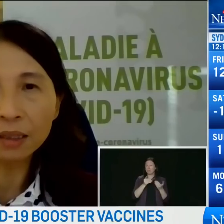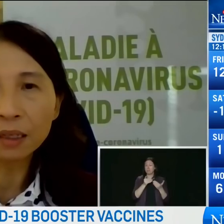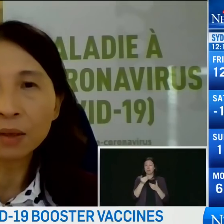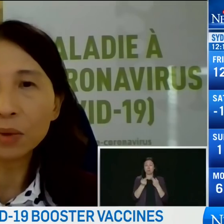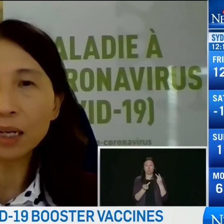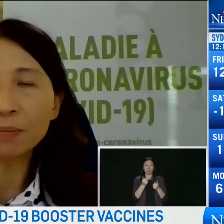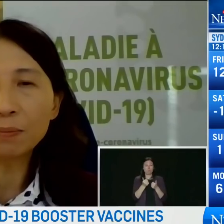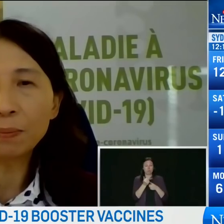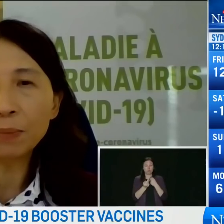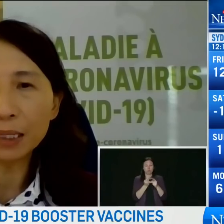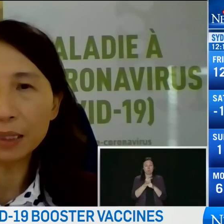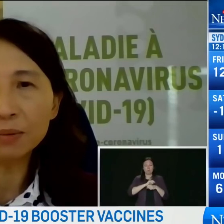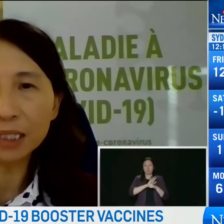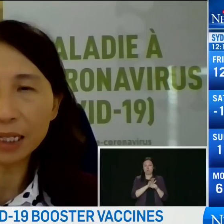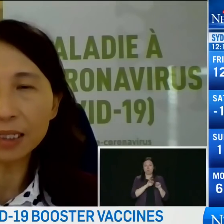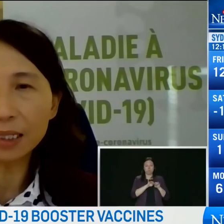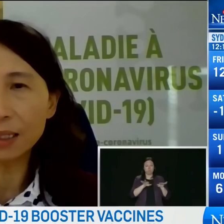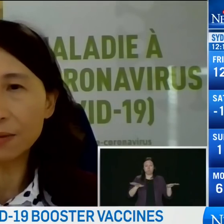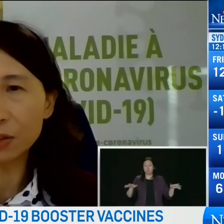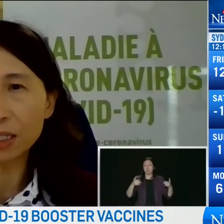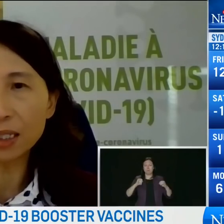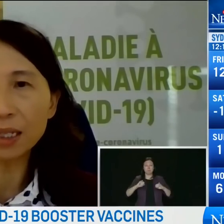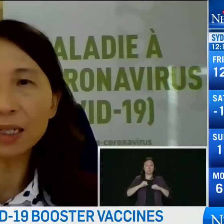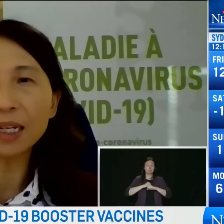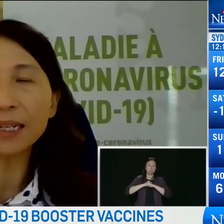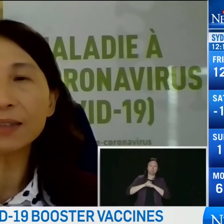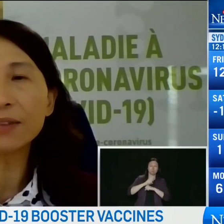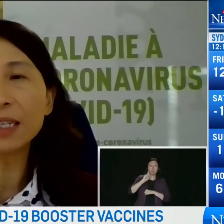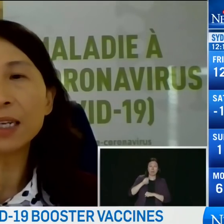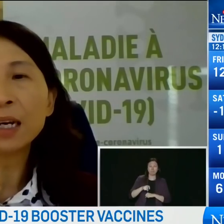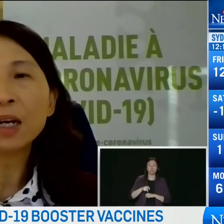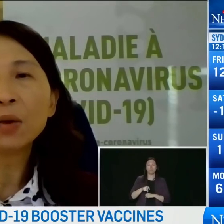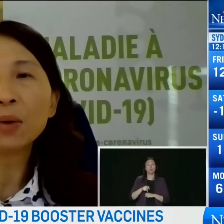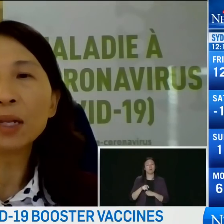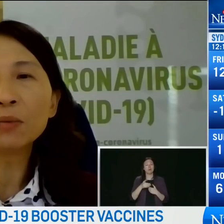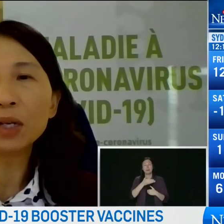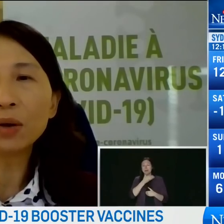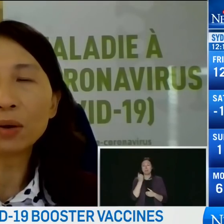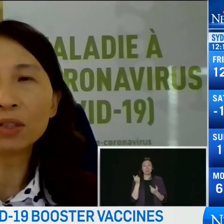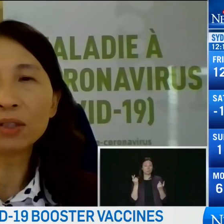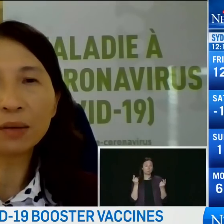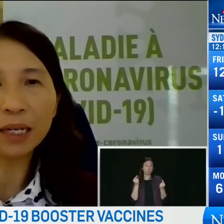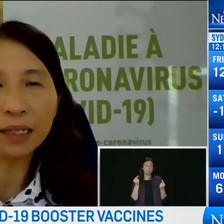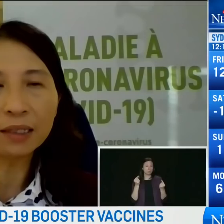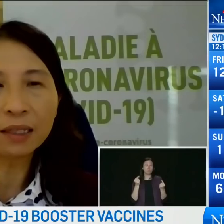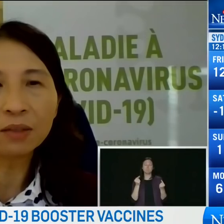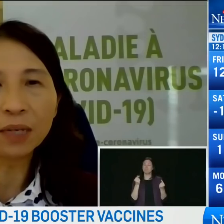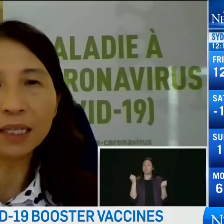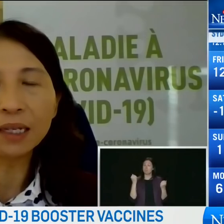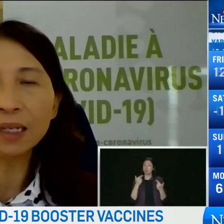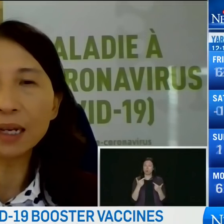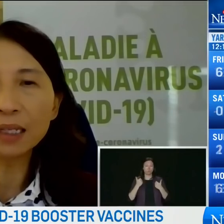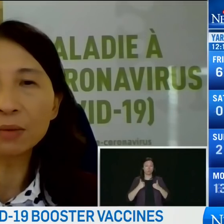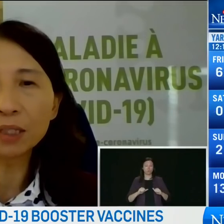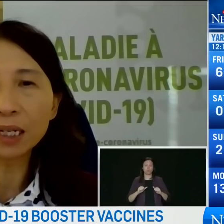NEED FOR HEIGHTENED VIGILANCE REMAINS REGARDLESS OF WHICH VARIANT IS CIRCULATING, WE ARE